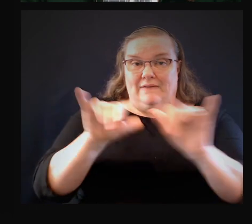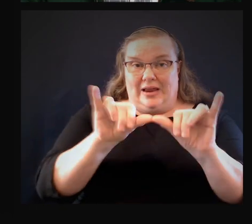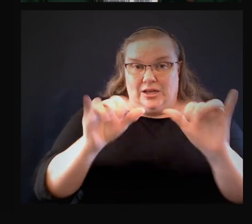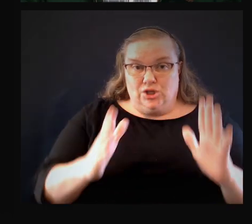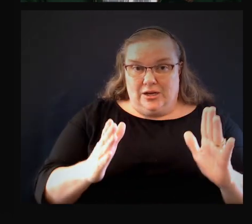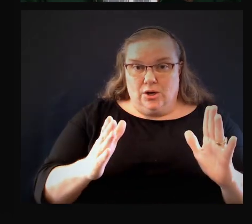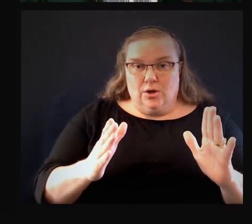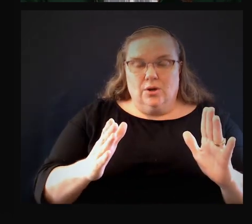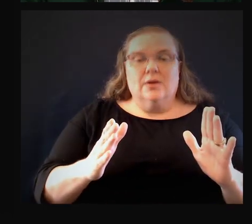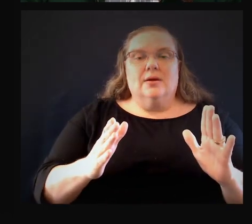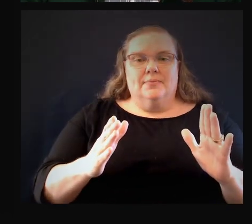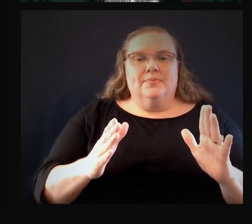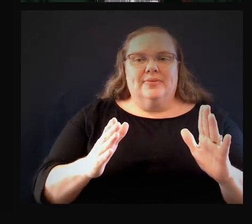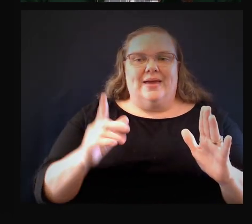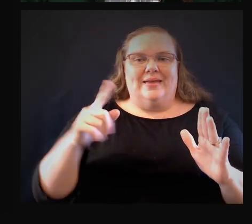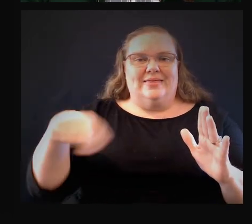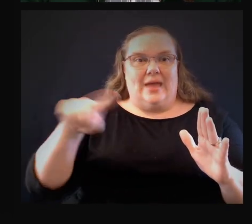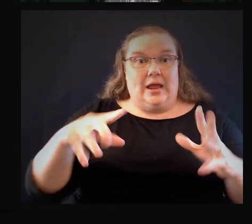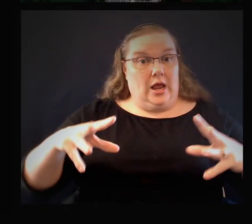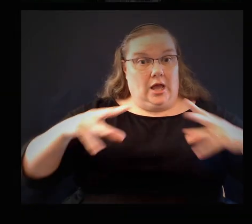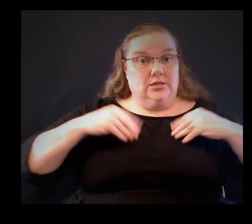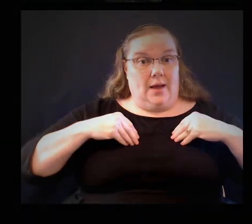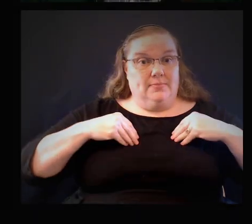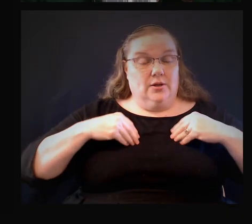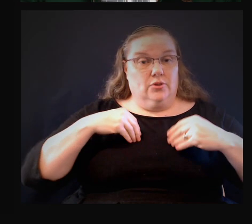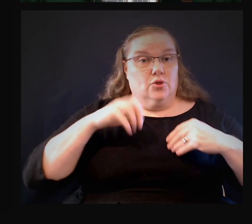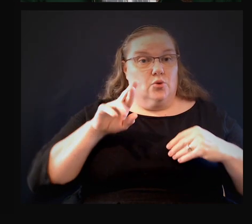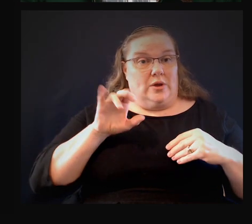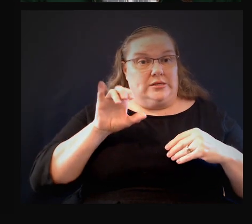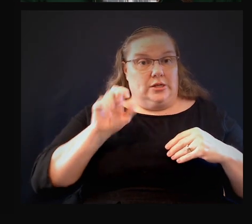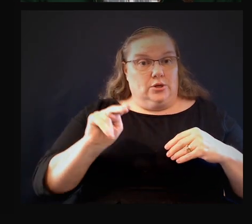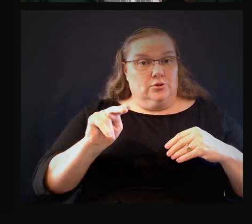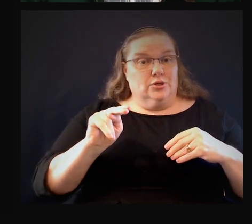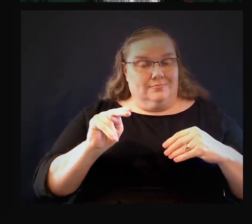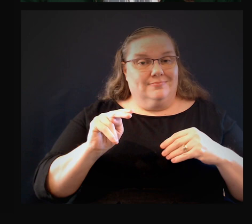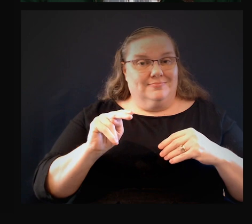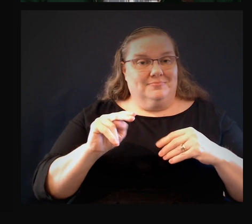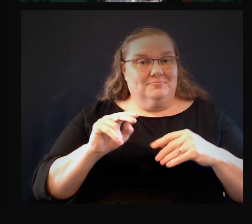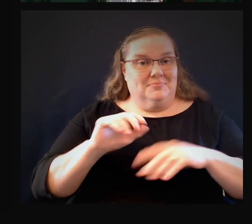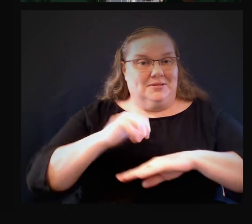our progressive resolution system for launch. Step six, measure your impact.